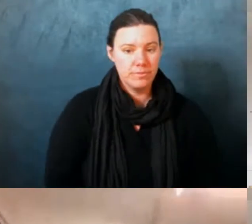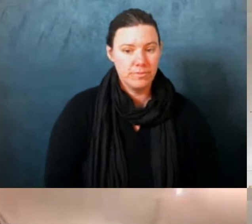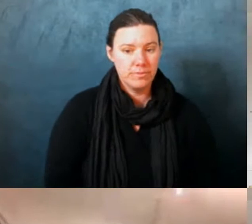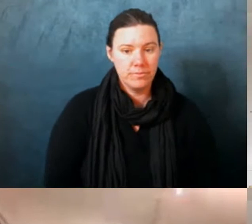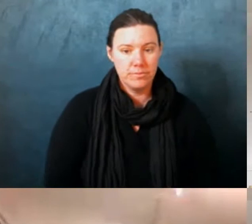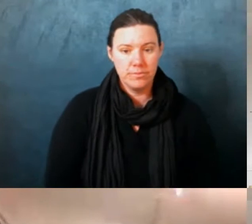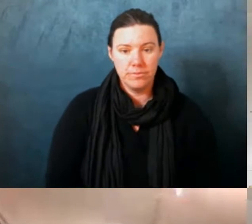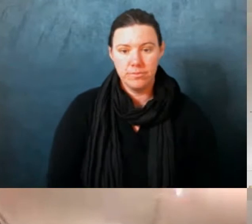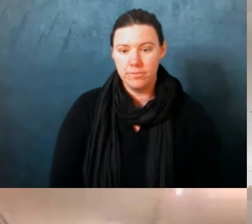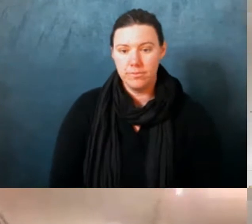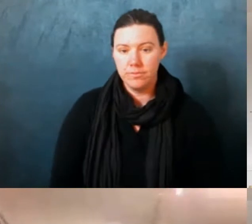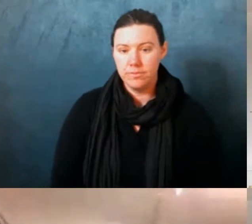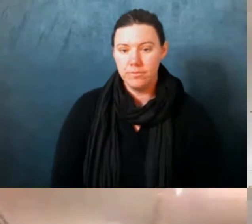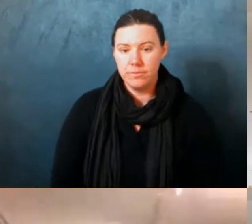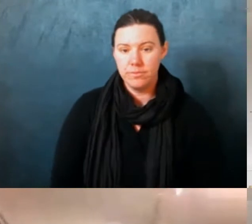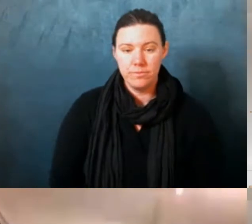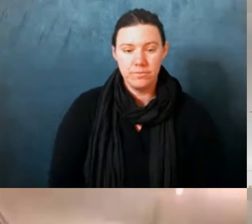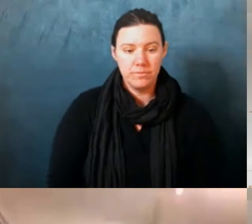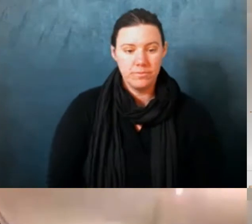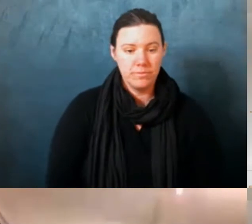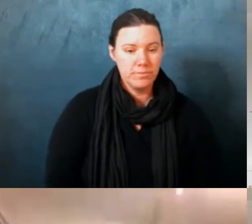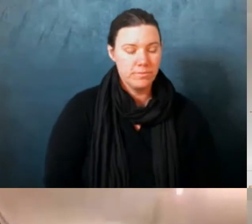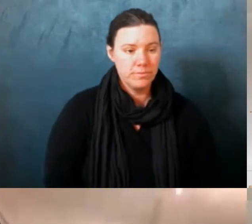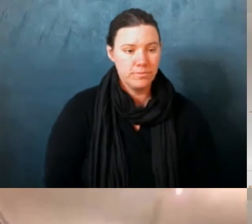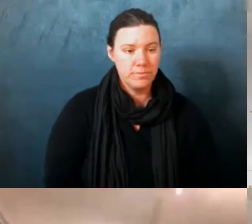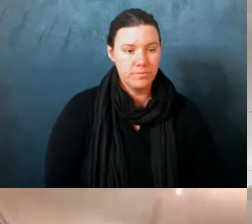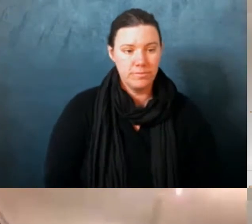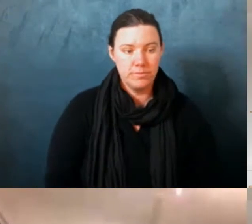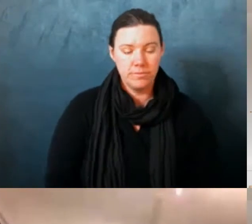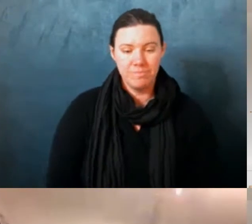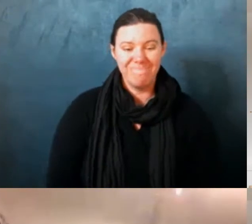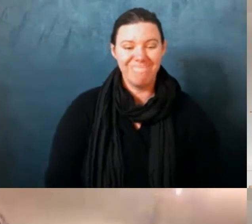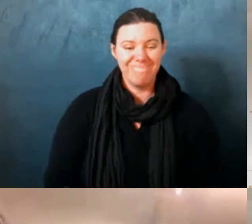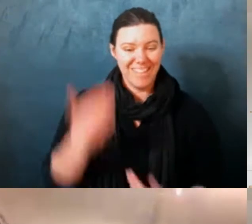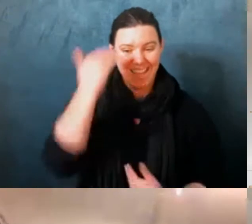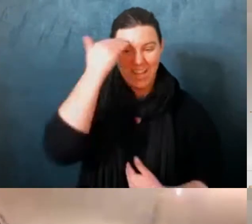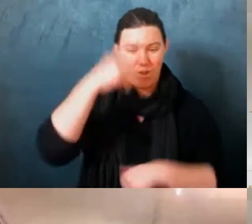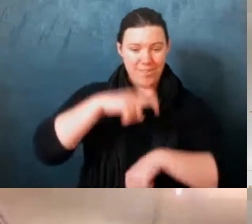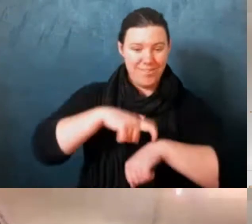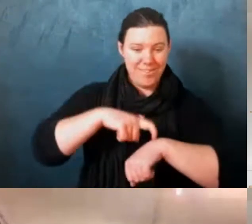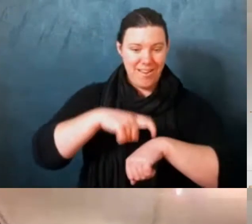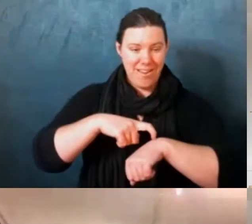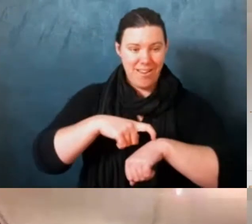[Ashley] Thank you for sharing. In interest of time, we are gonna have to limit.